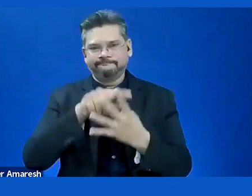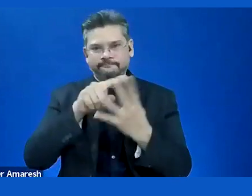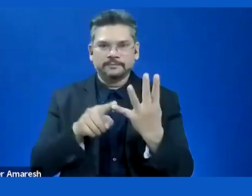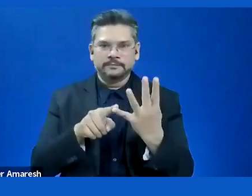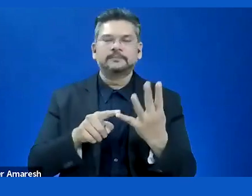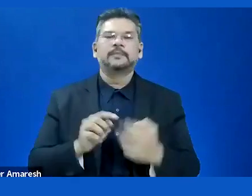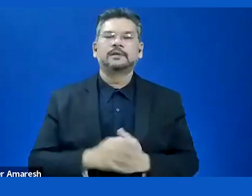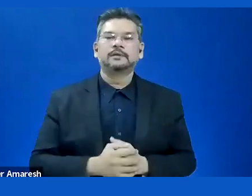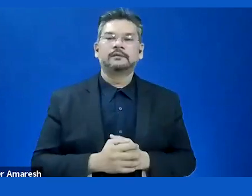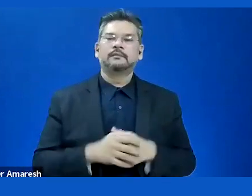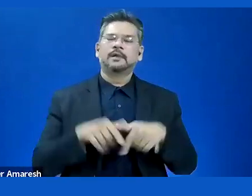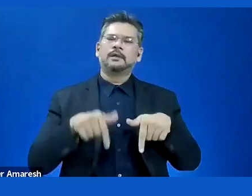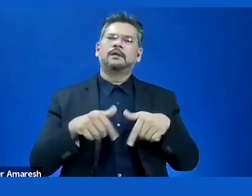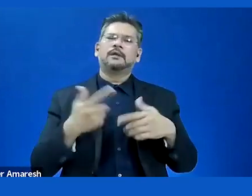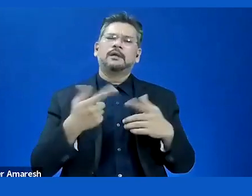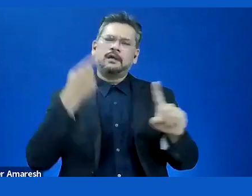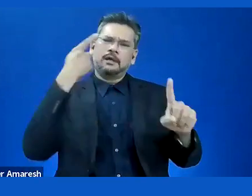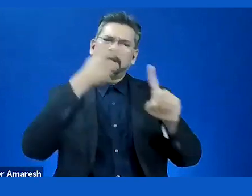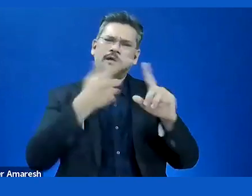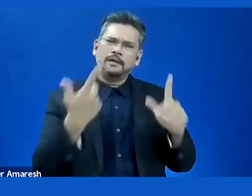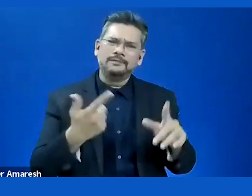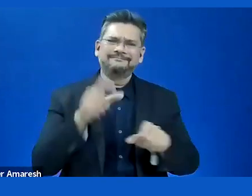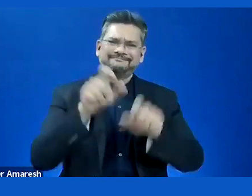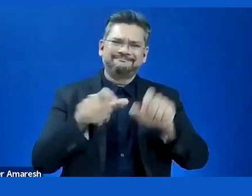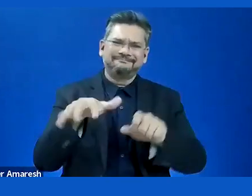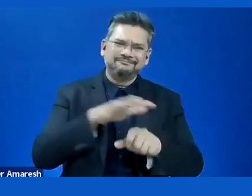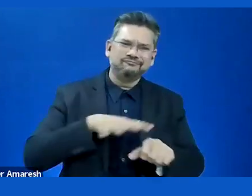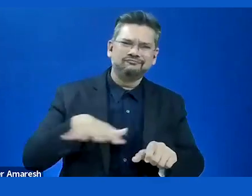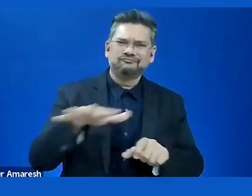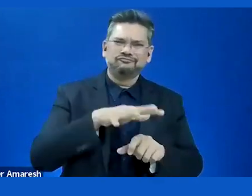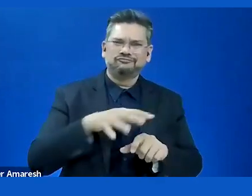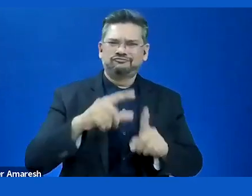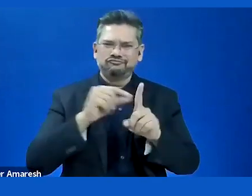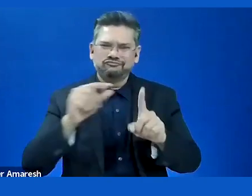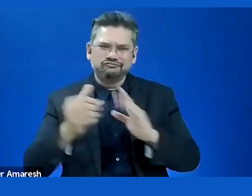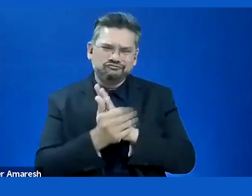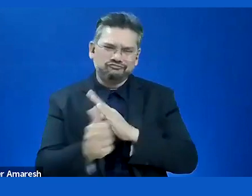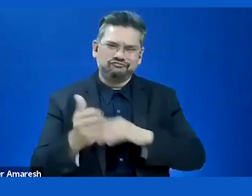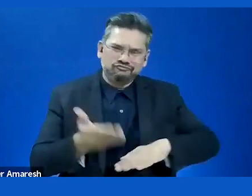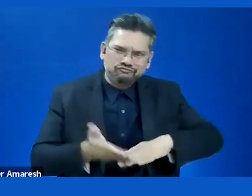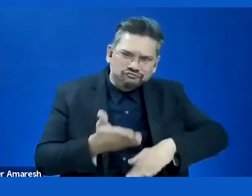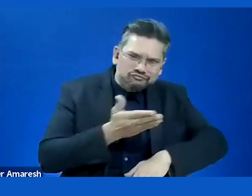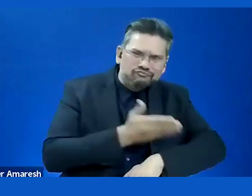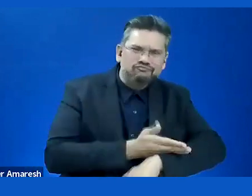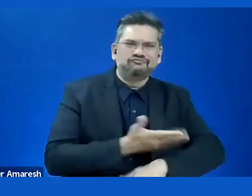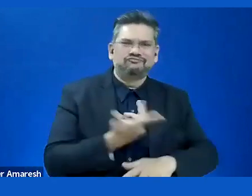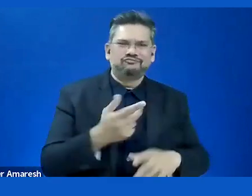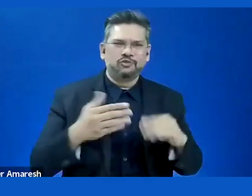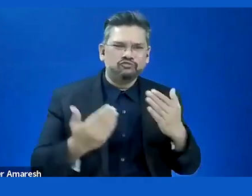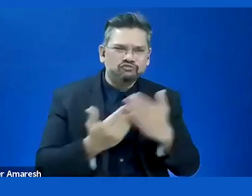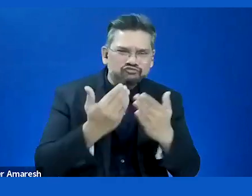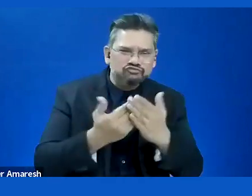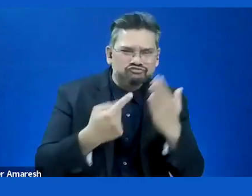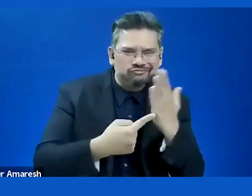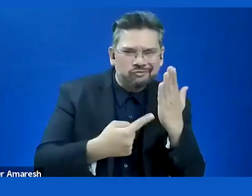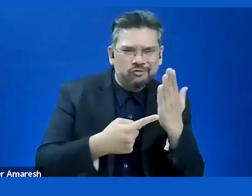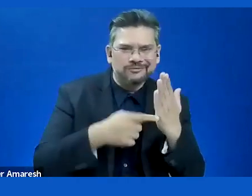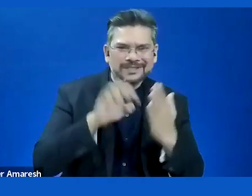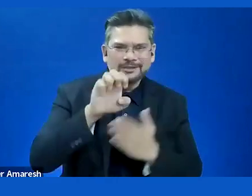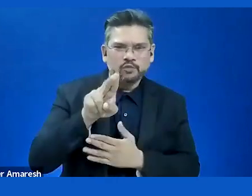inclusive and basic digital skills improve the uptake of technology in the EU and small and large